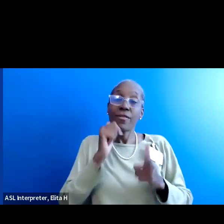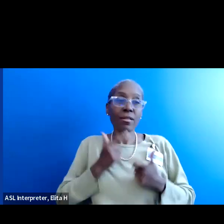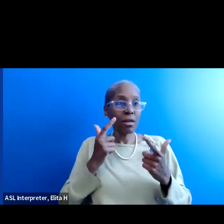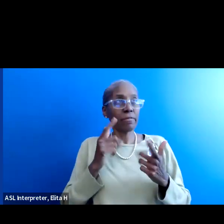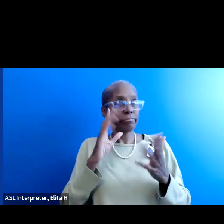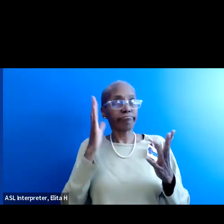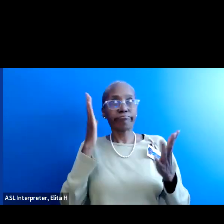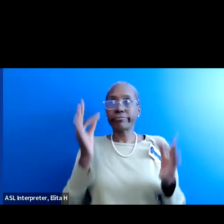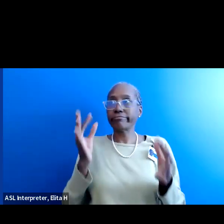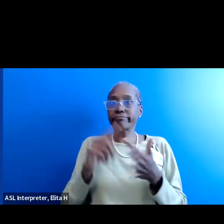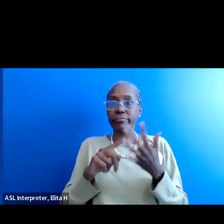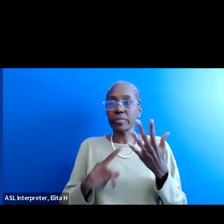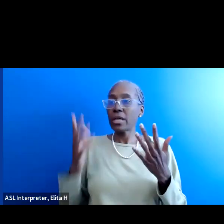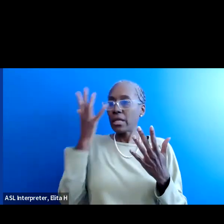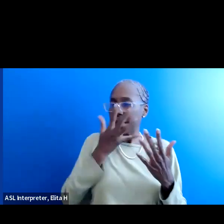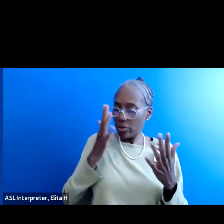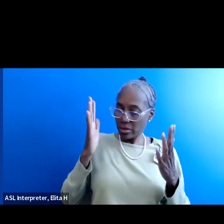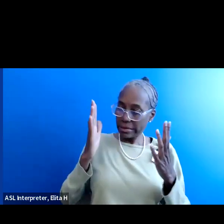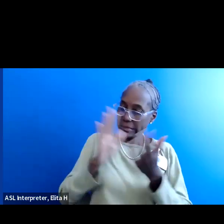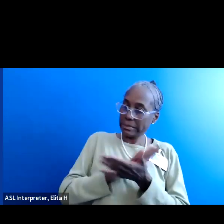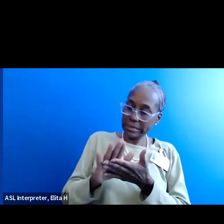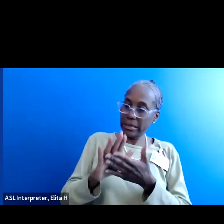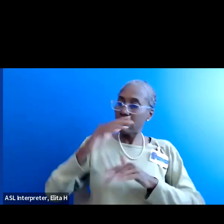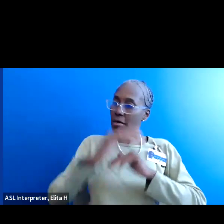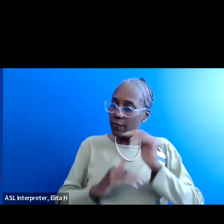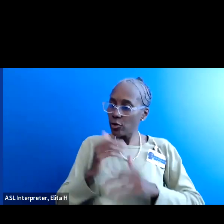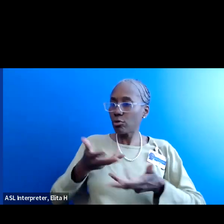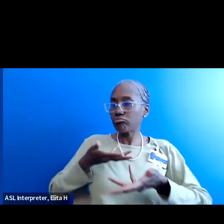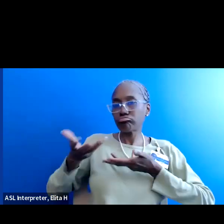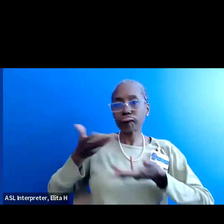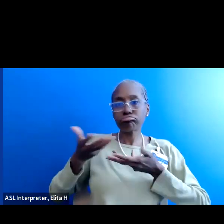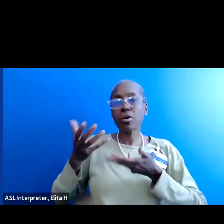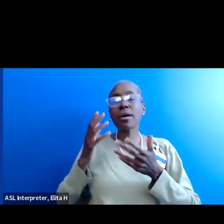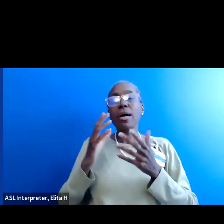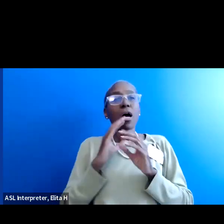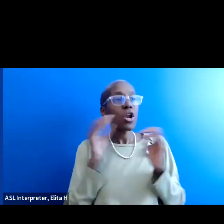Residents appear clean, well-groomed, comfortable, engaged, and without visible restraints.